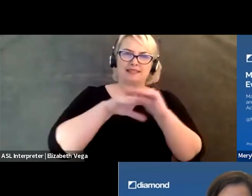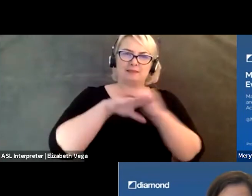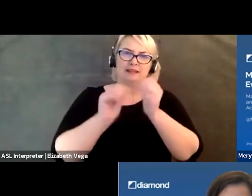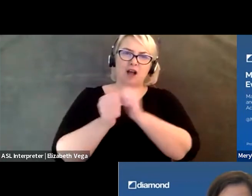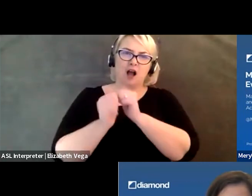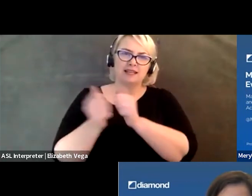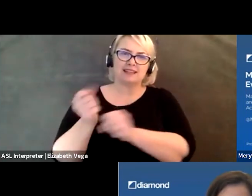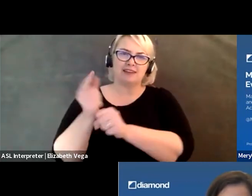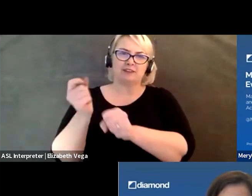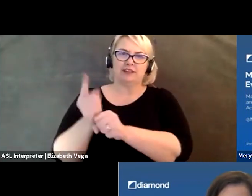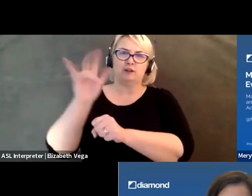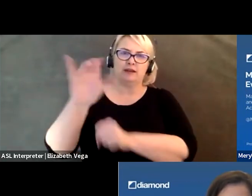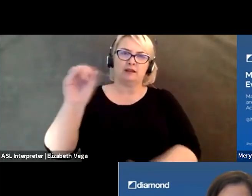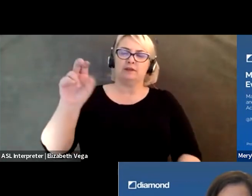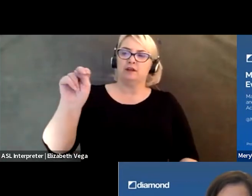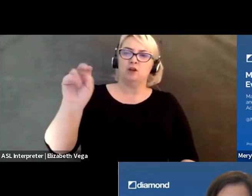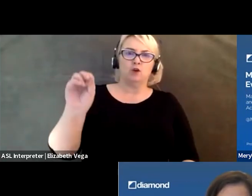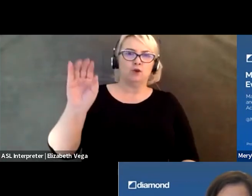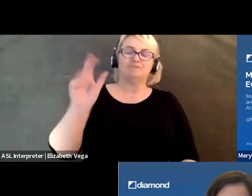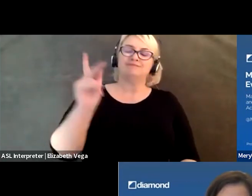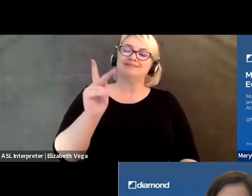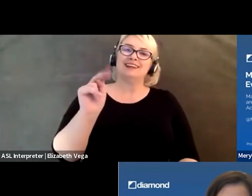nobility that is a great event.